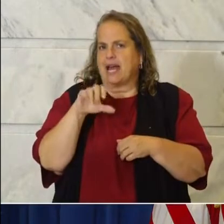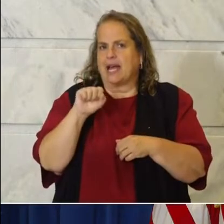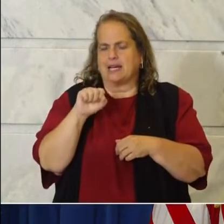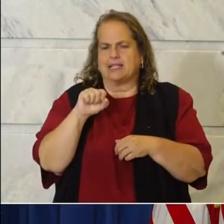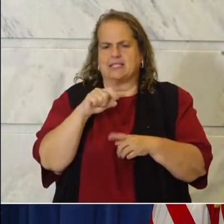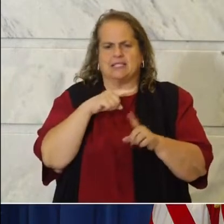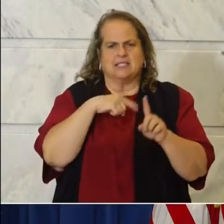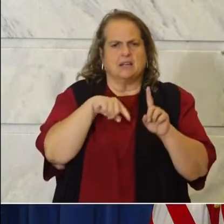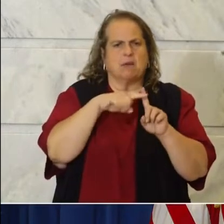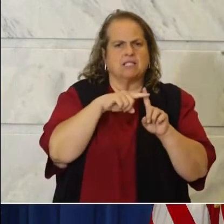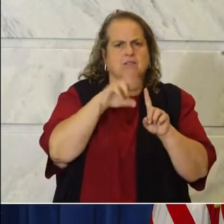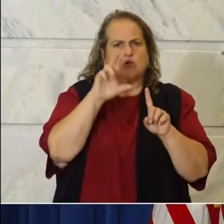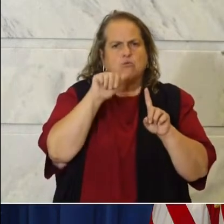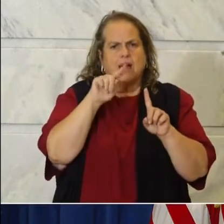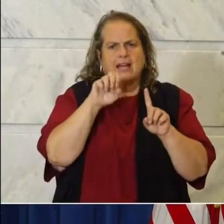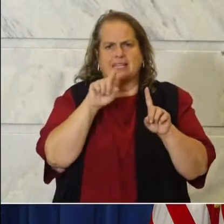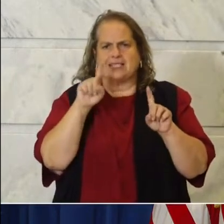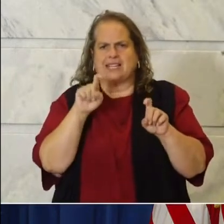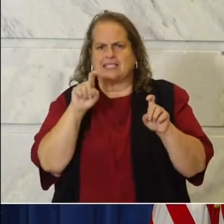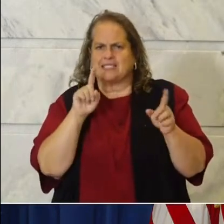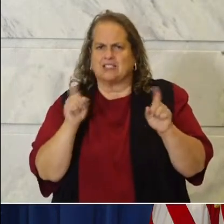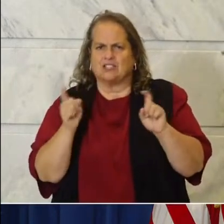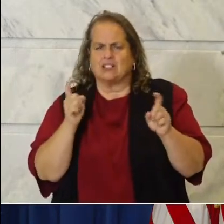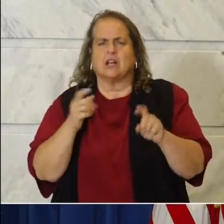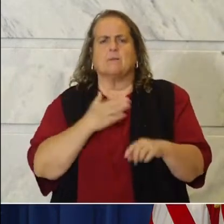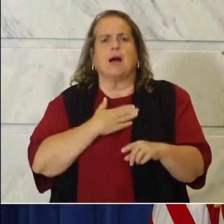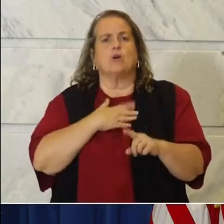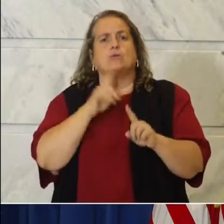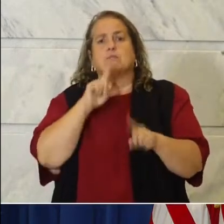testing varies. My response on all of these is will continue to be